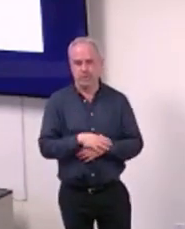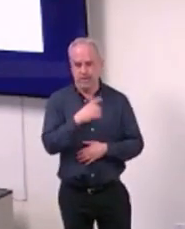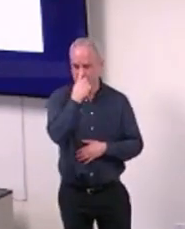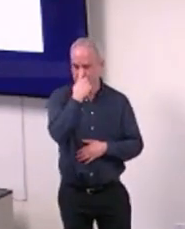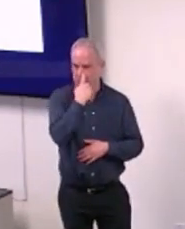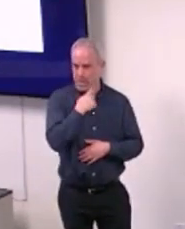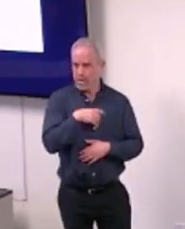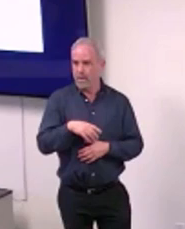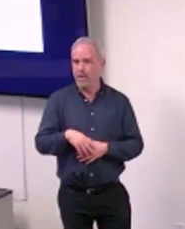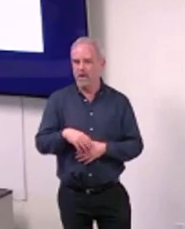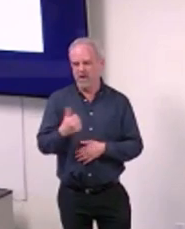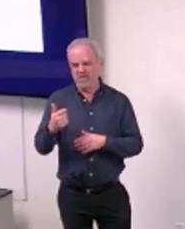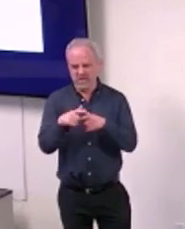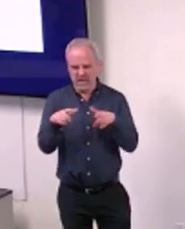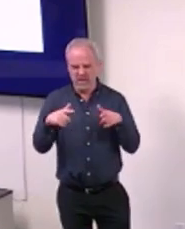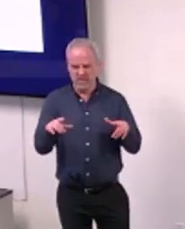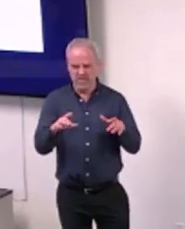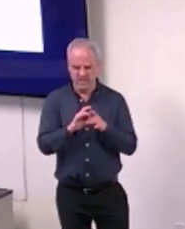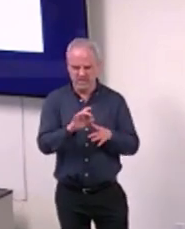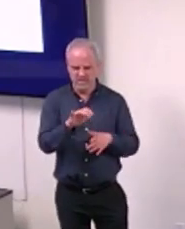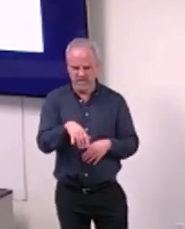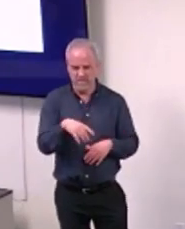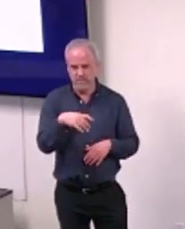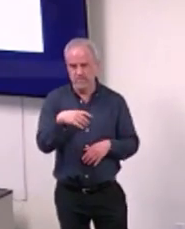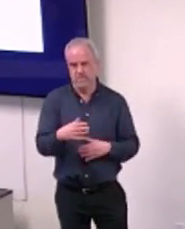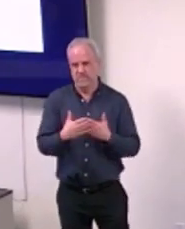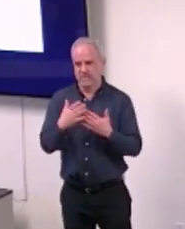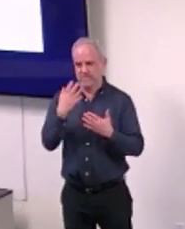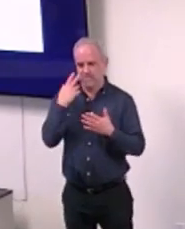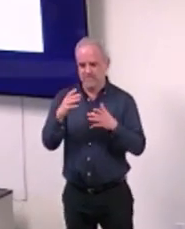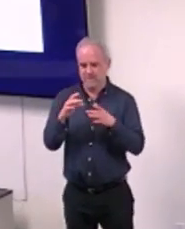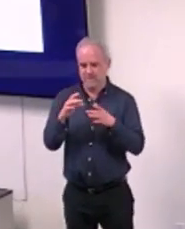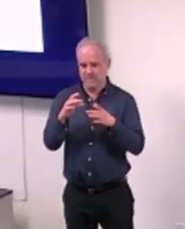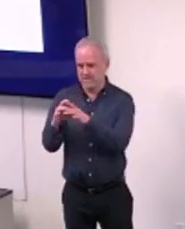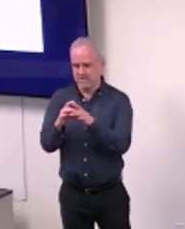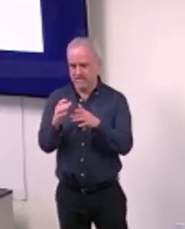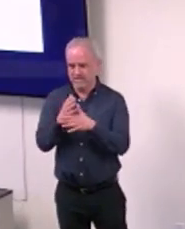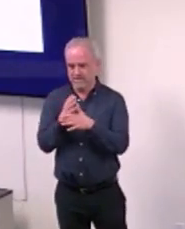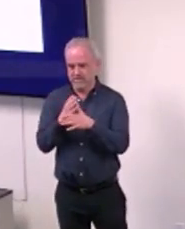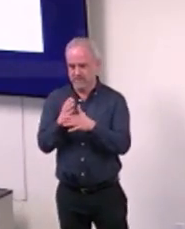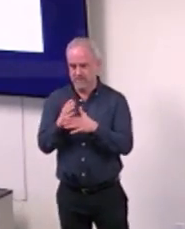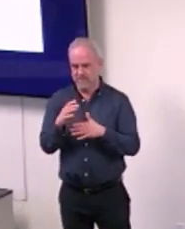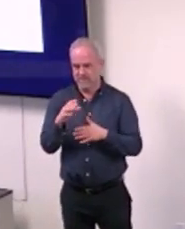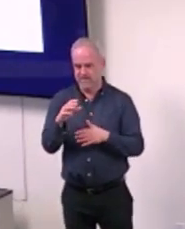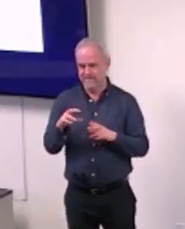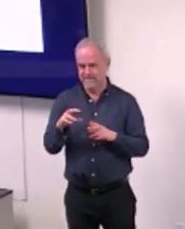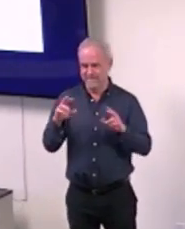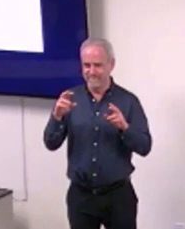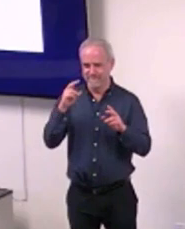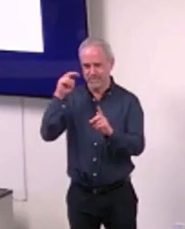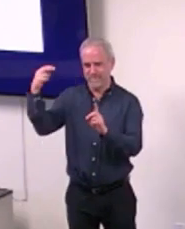So it's quite easy to see the connections between these perceived inferiority, superiority complexes.